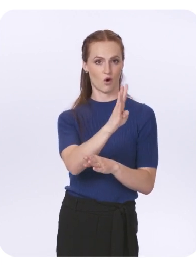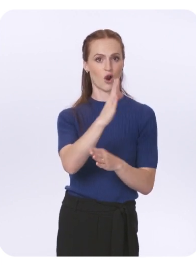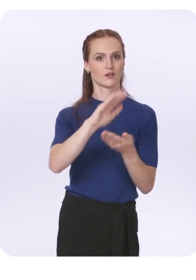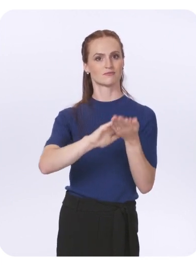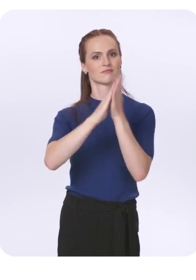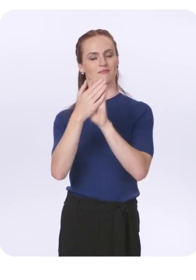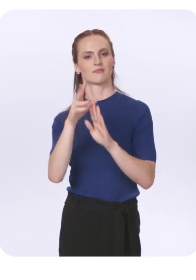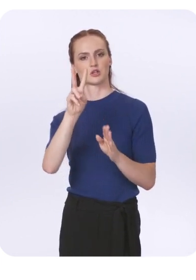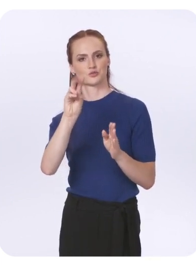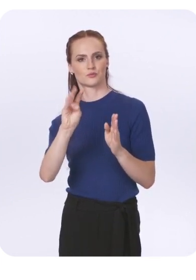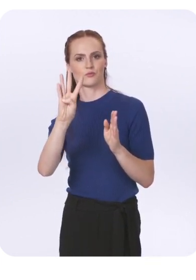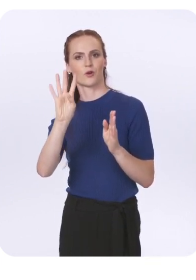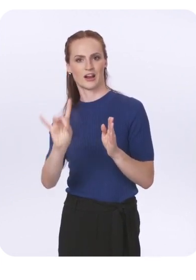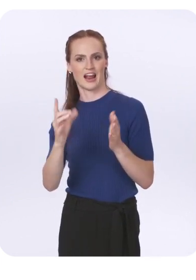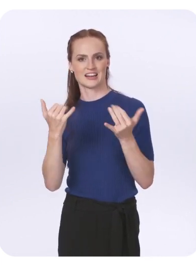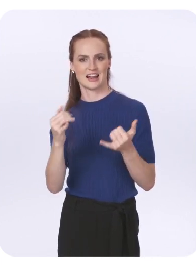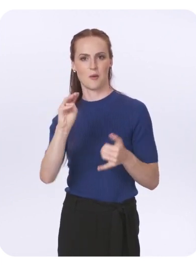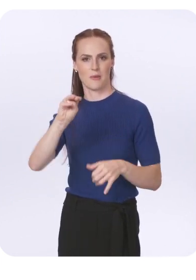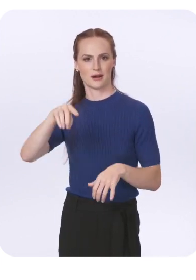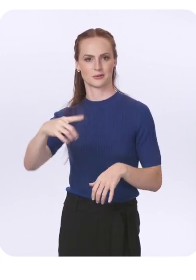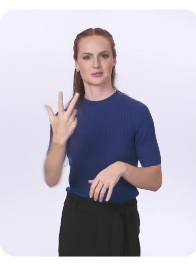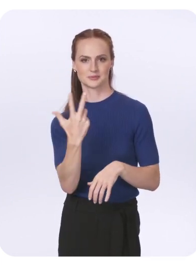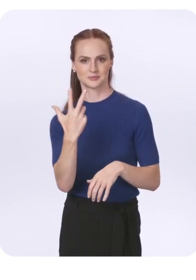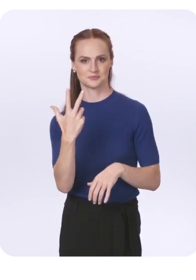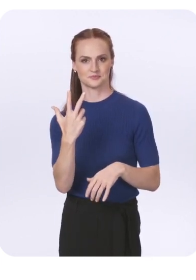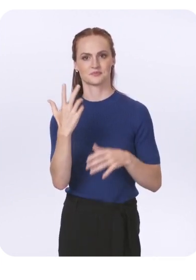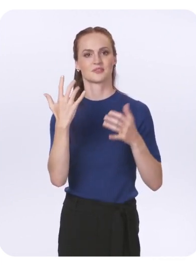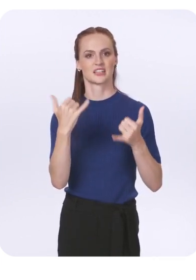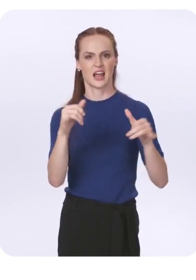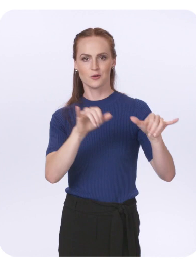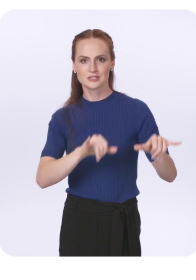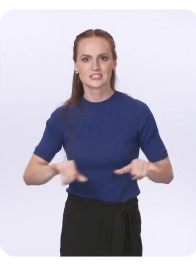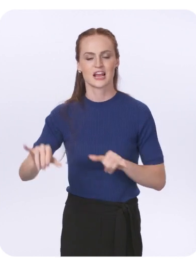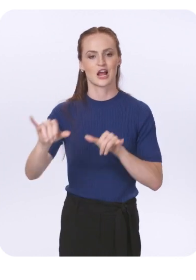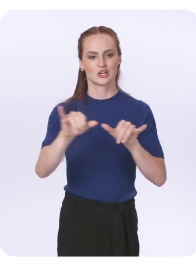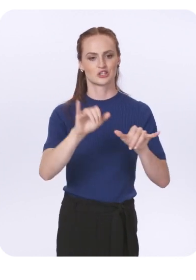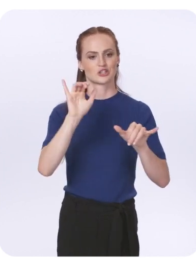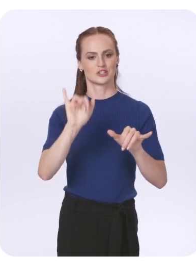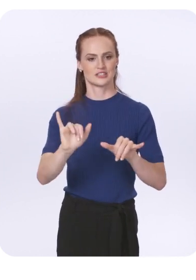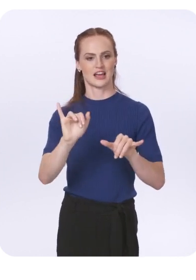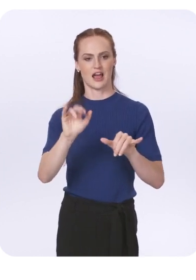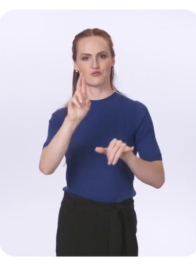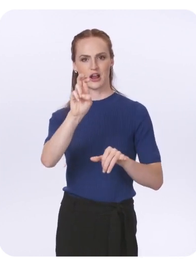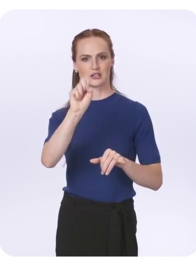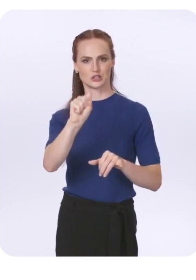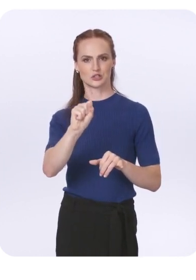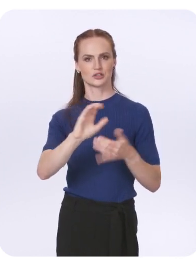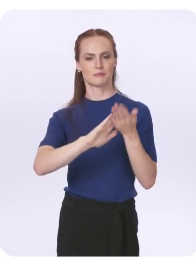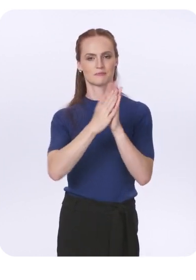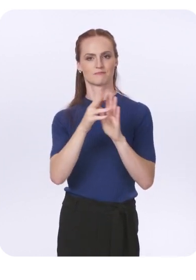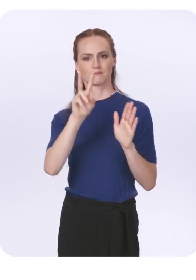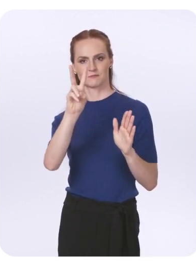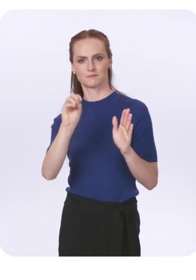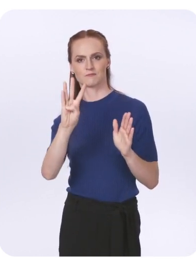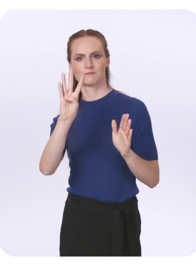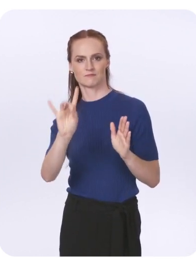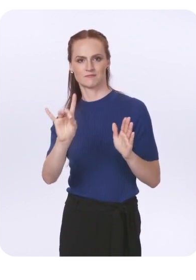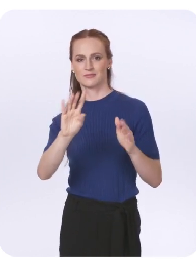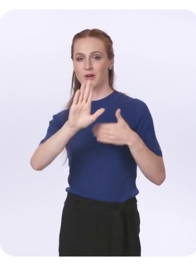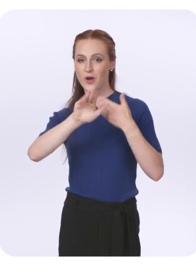to 2048x2048 on the Meta Quest 3. Now standardizing that canvas resolution to 2048 by 2048